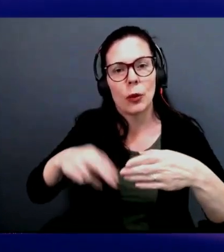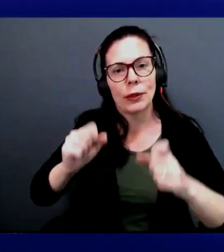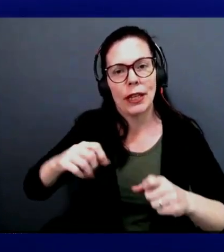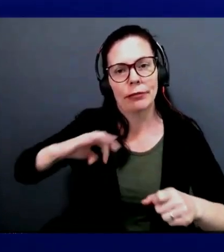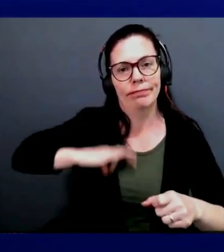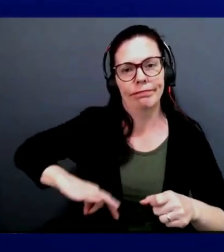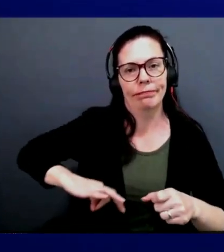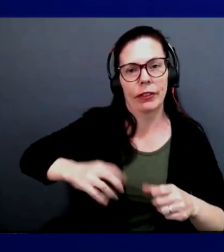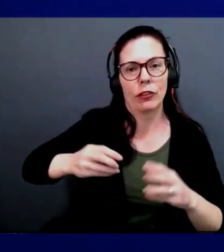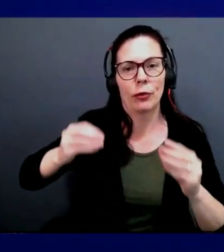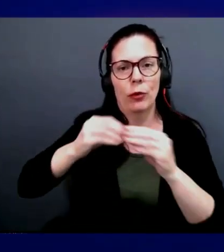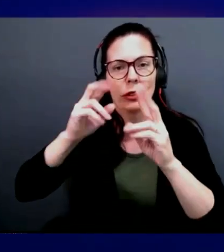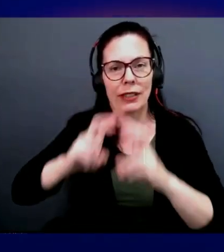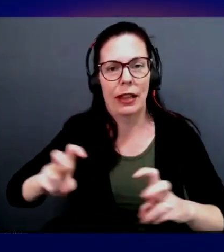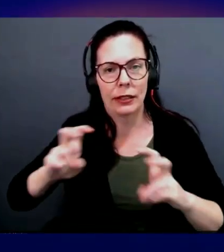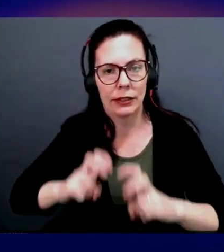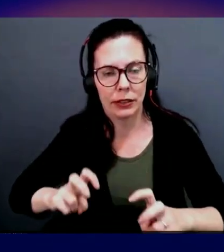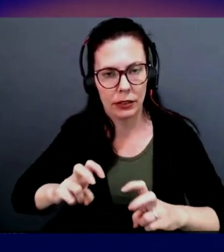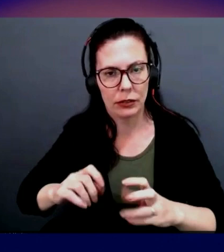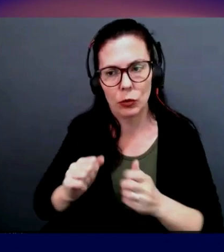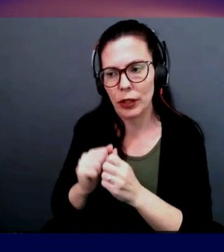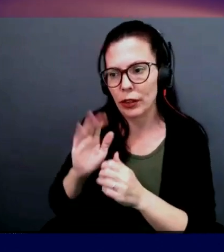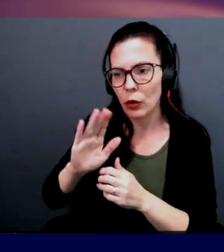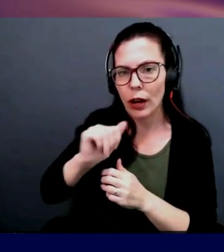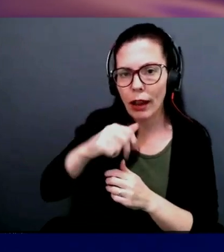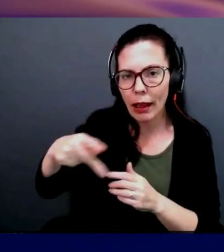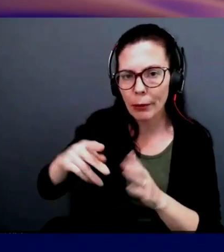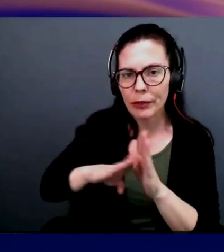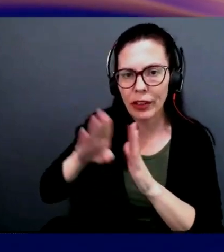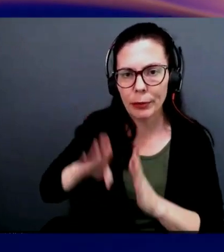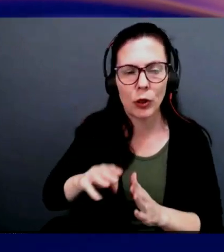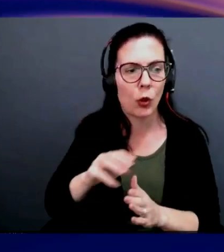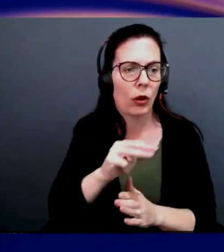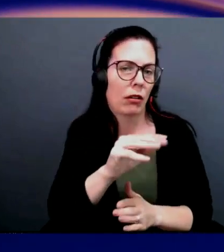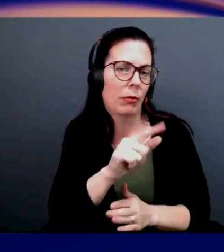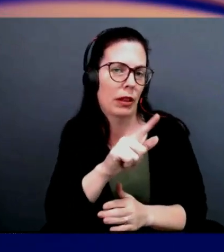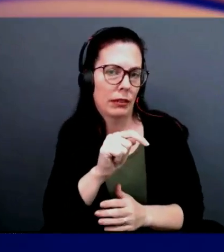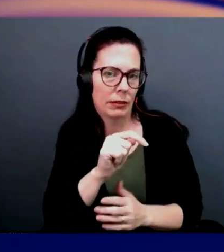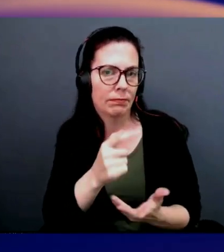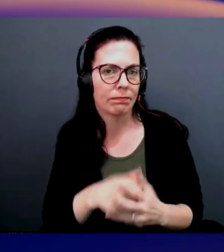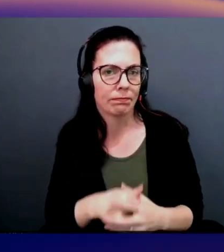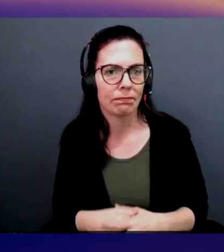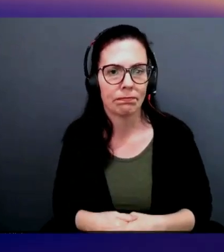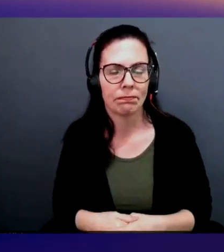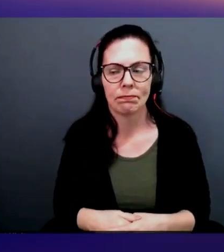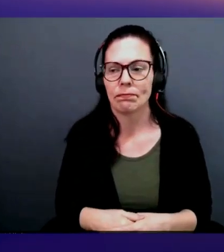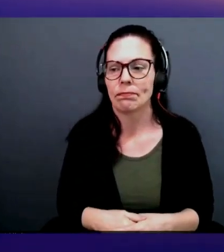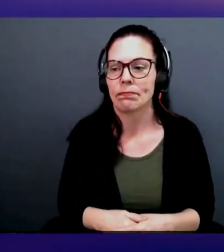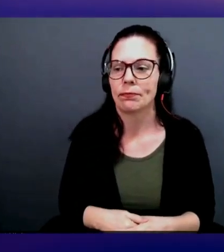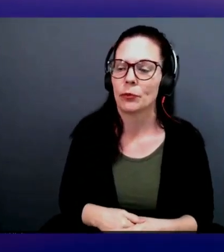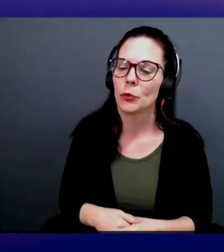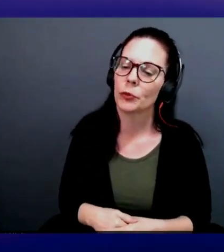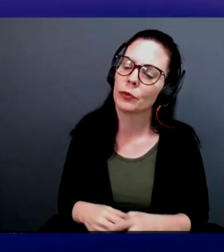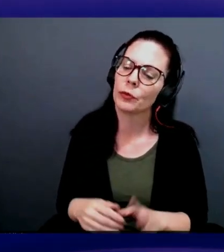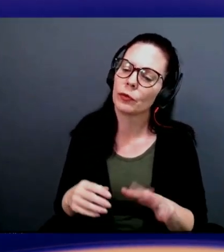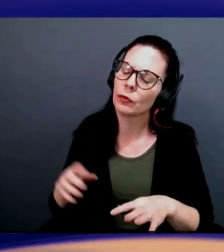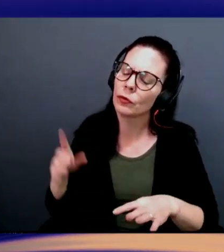by your application developer or your ML team. Okay. Now, when I hear about this and the way you've described it,